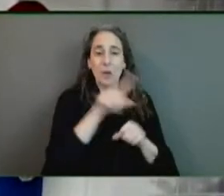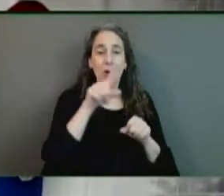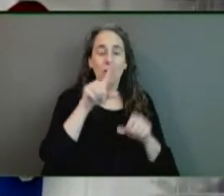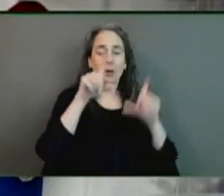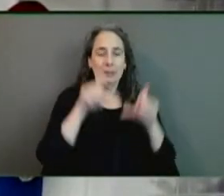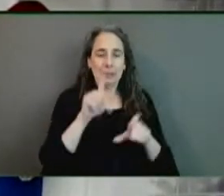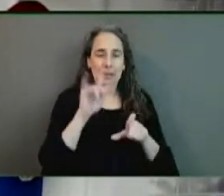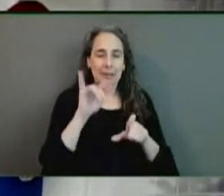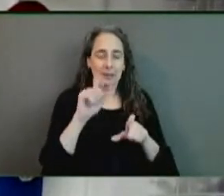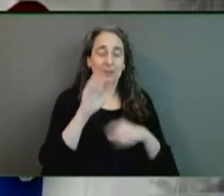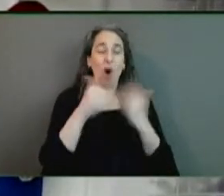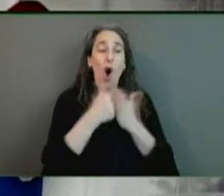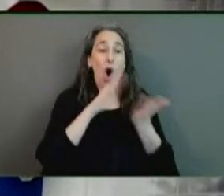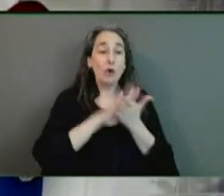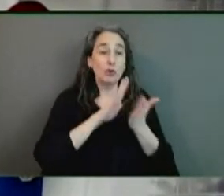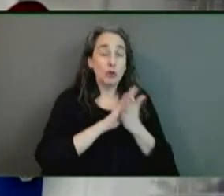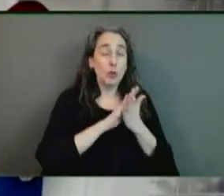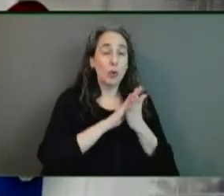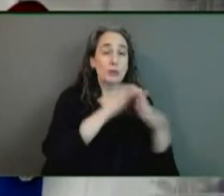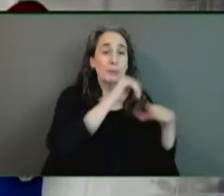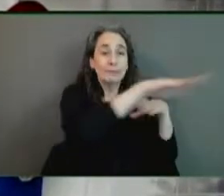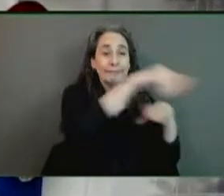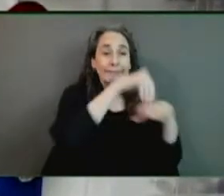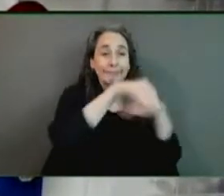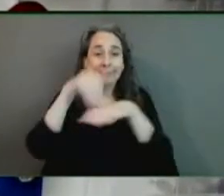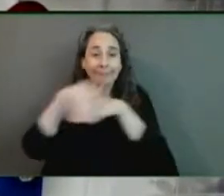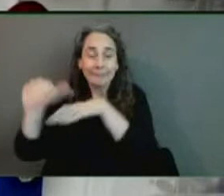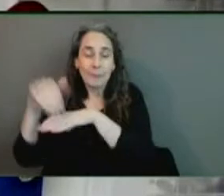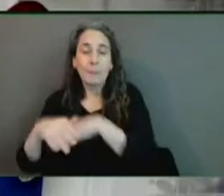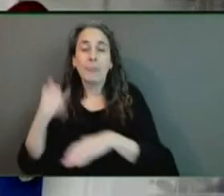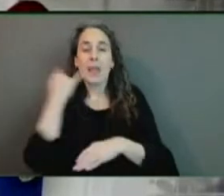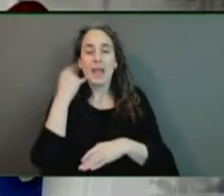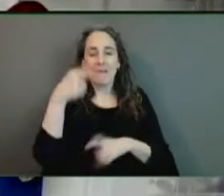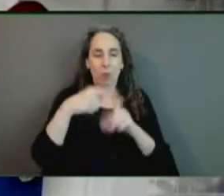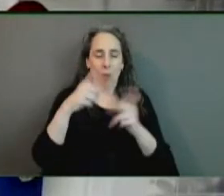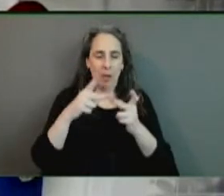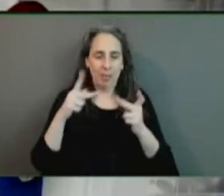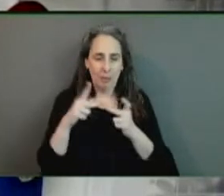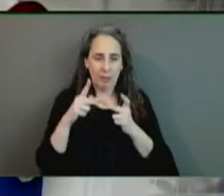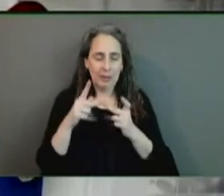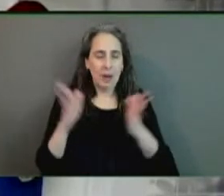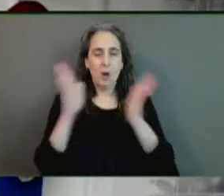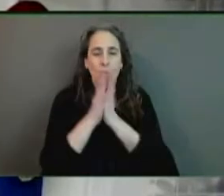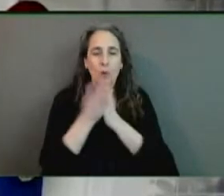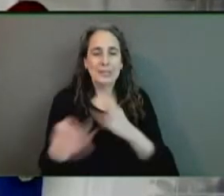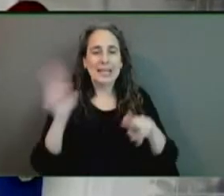and again, as I said earlier, Those tests kids have been